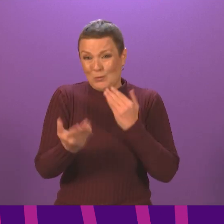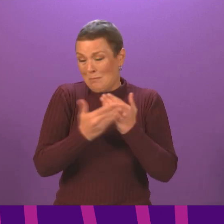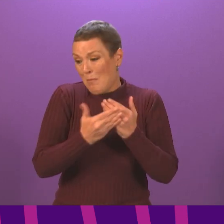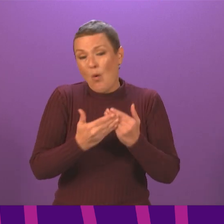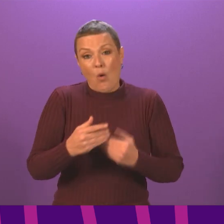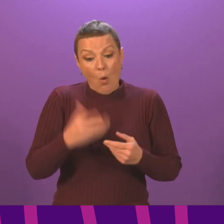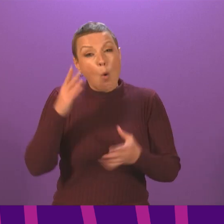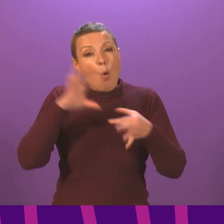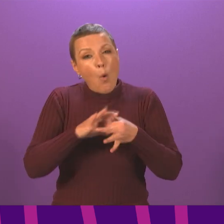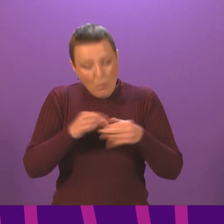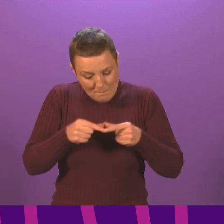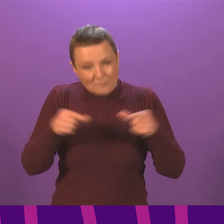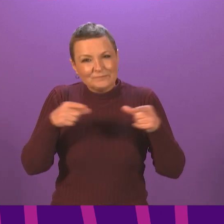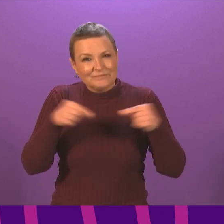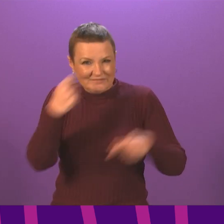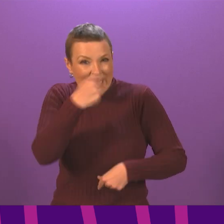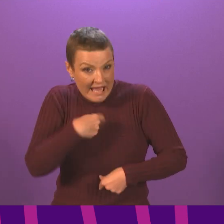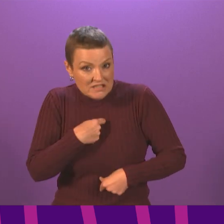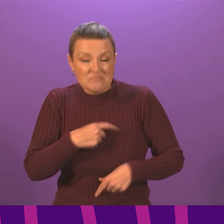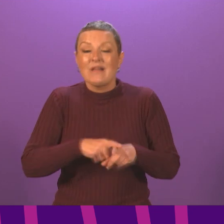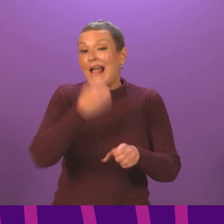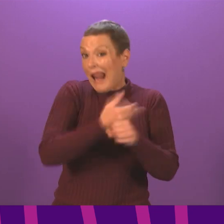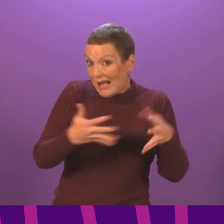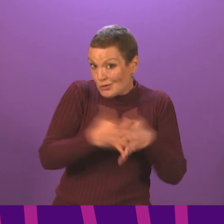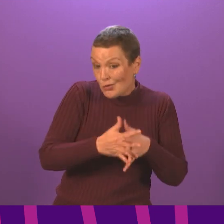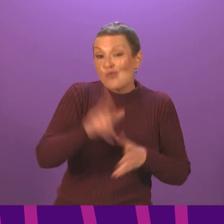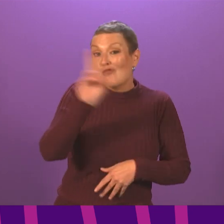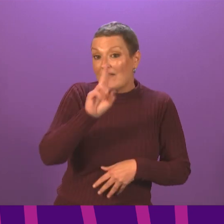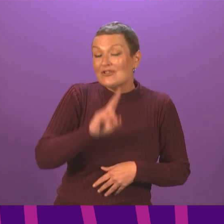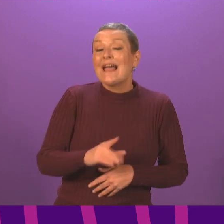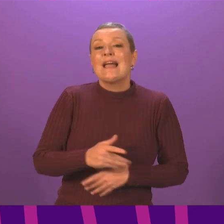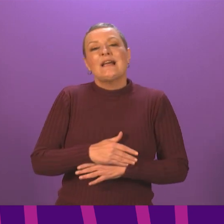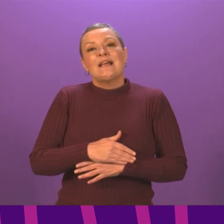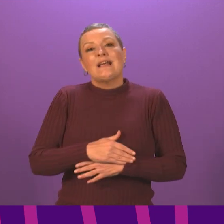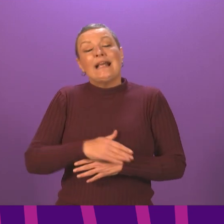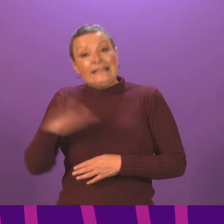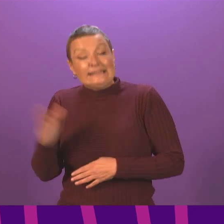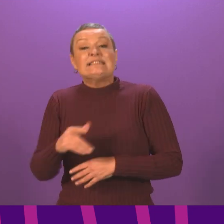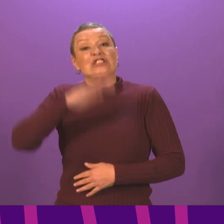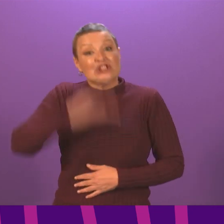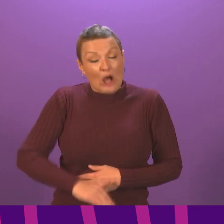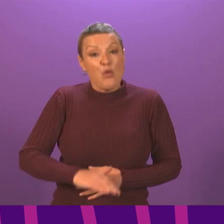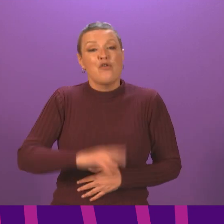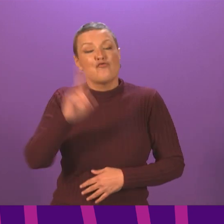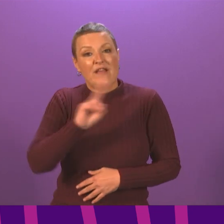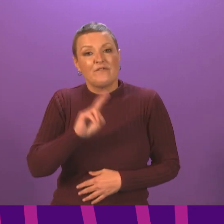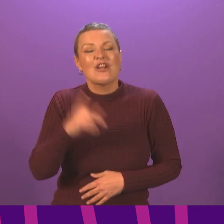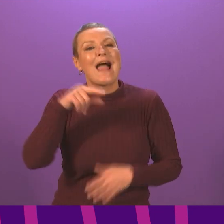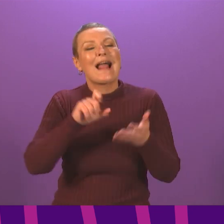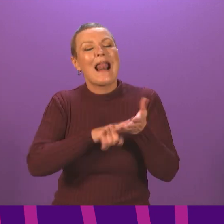support work in five local authority areas: Glasgow City, Renfrewshire, East Ayrshire, South Ayrshire, and Clackmannanshire.